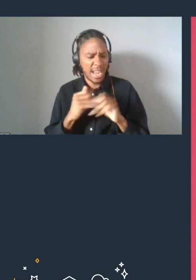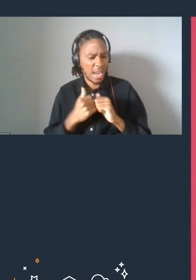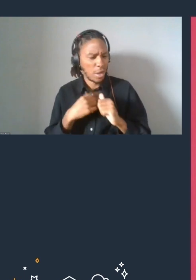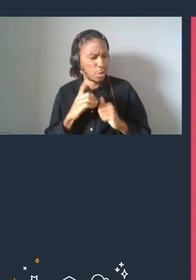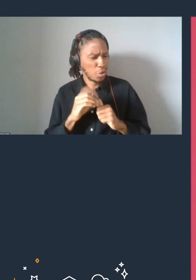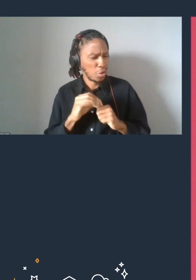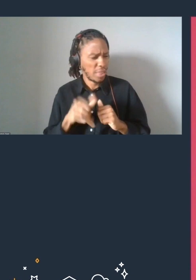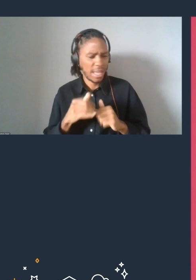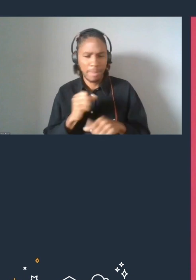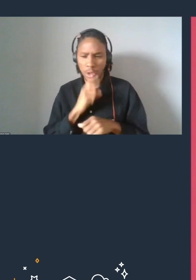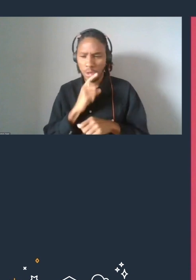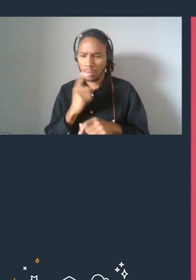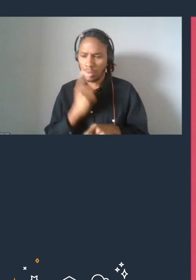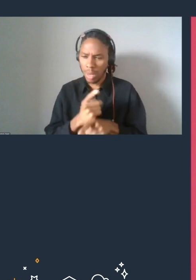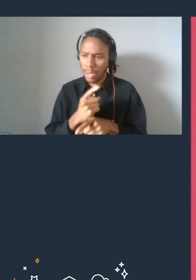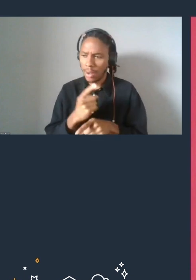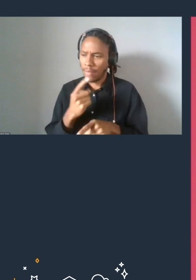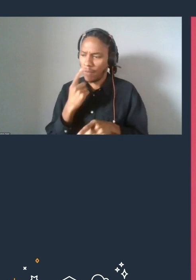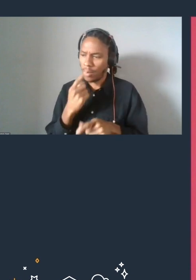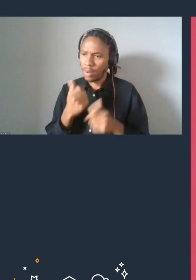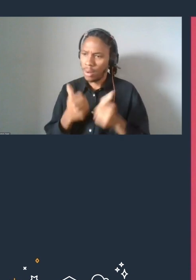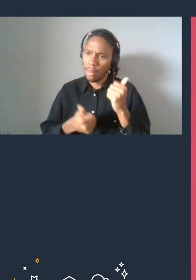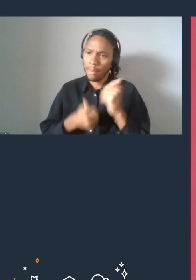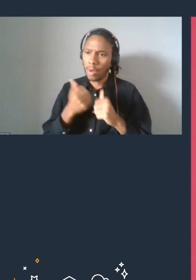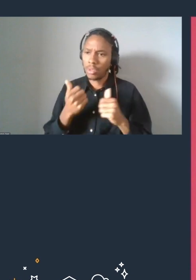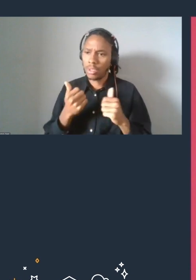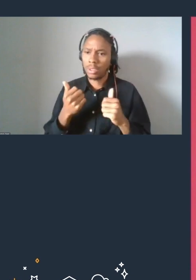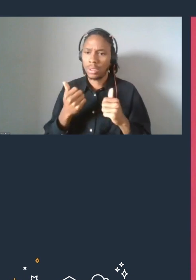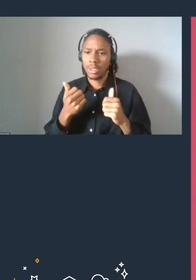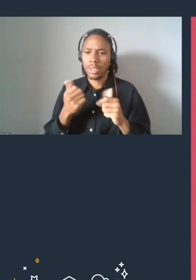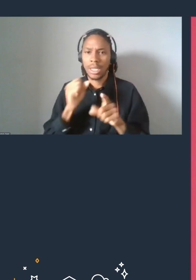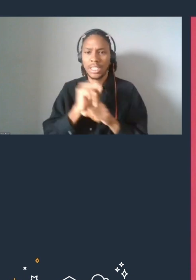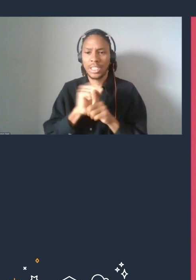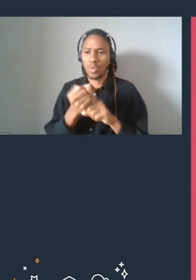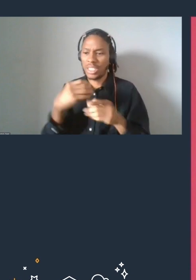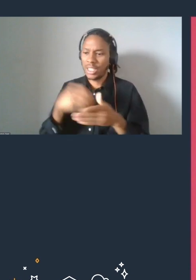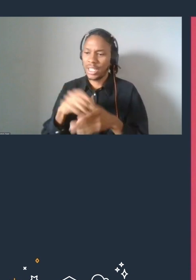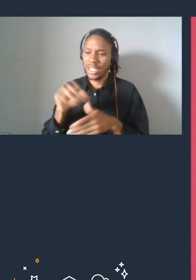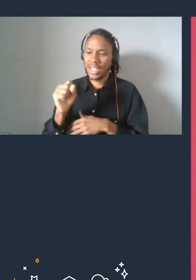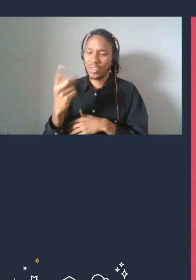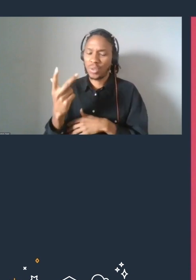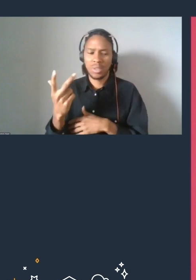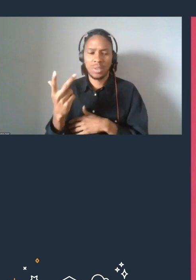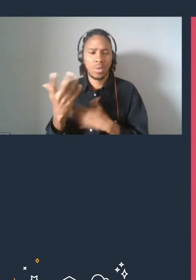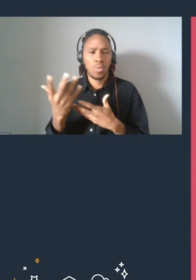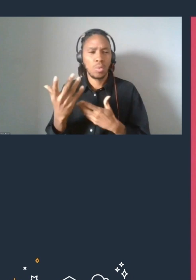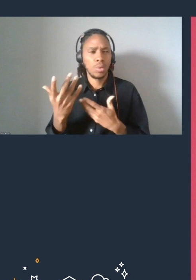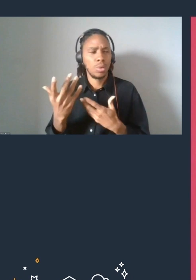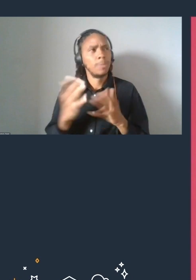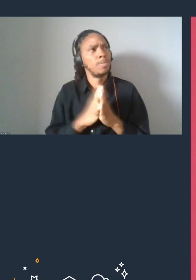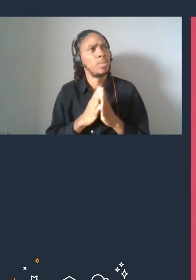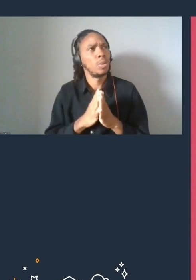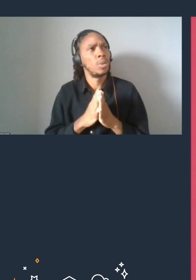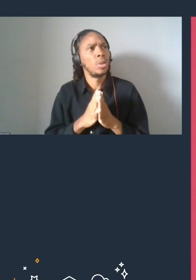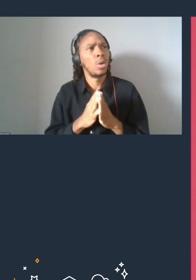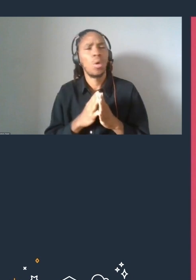for most modern use cases in S3?" What would you go and do with your data,